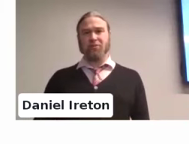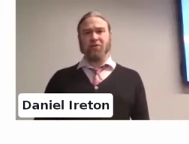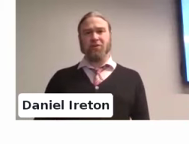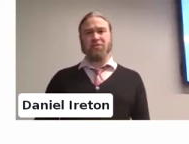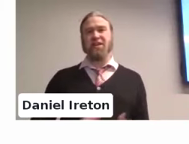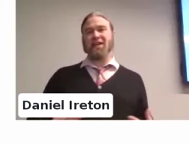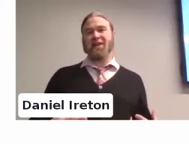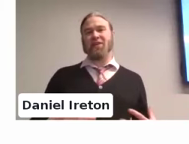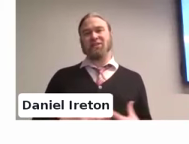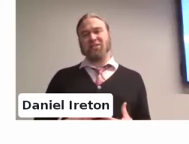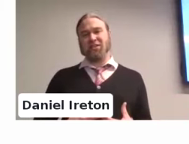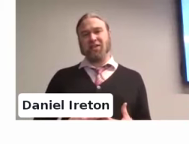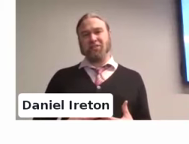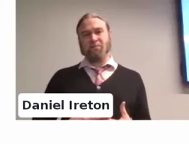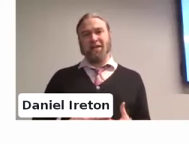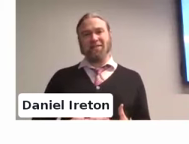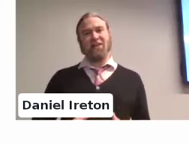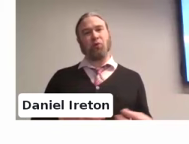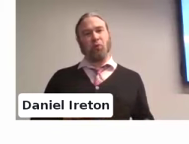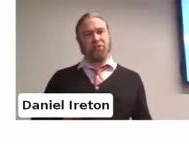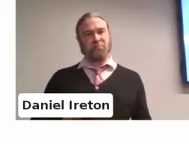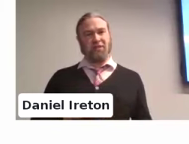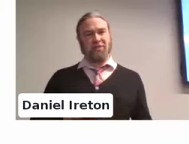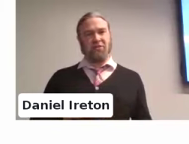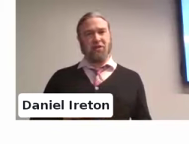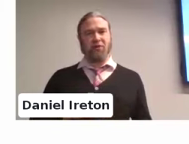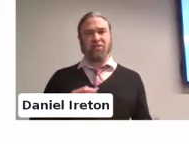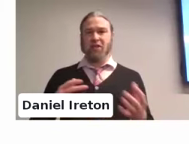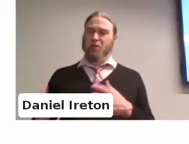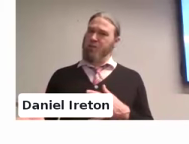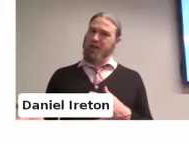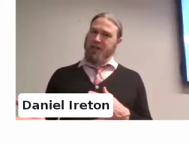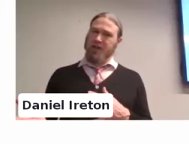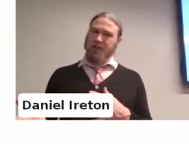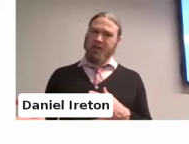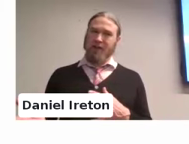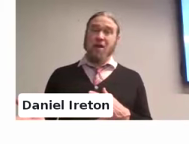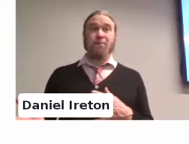Look at any obvious accessibility barriers. You don't have to play through a whole game.